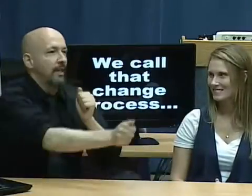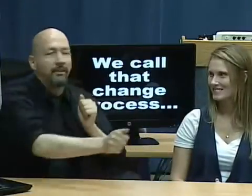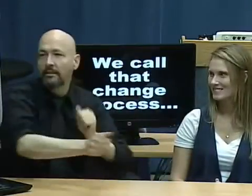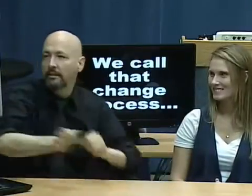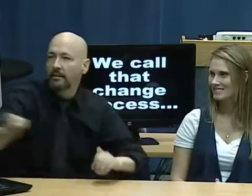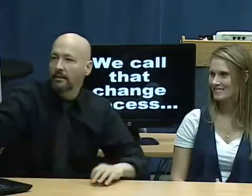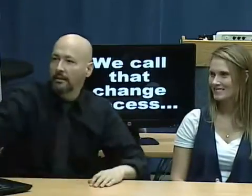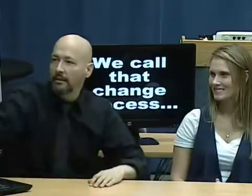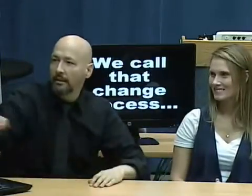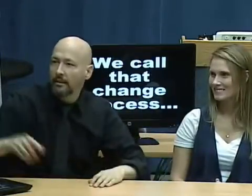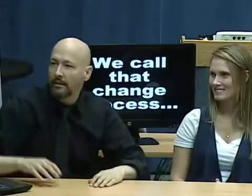Back there? Pass.